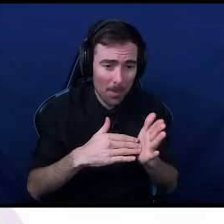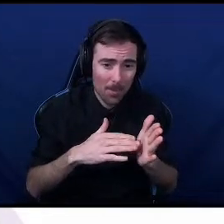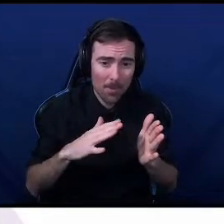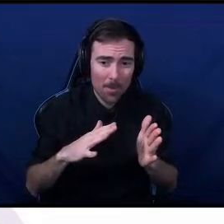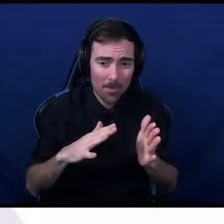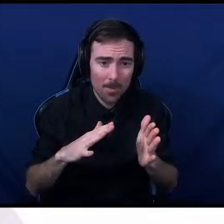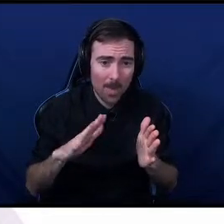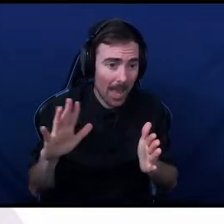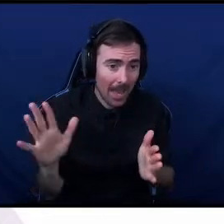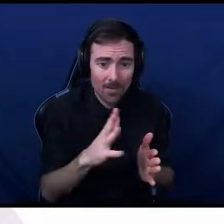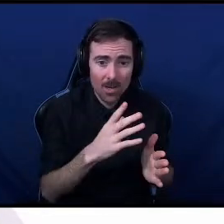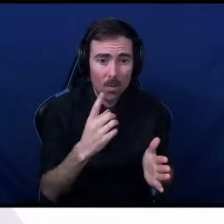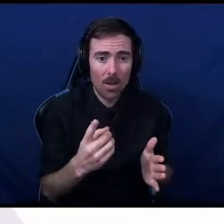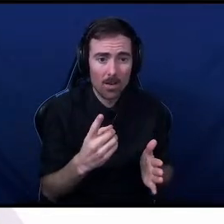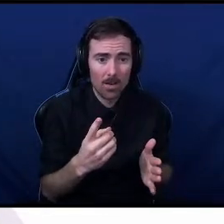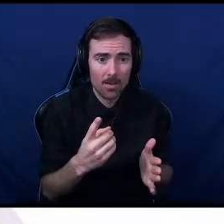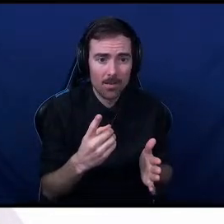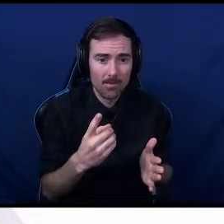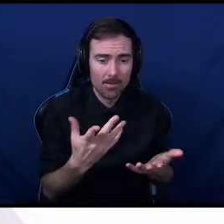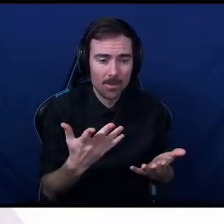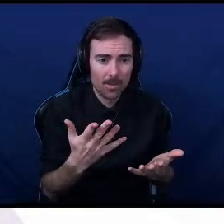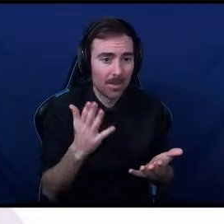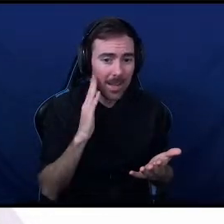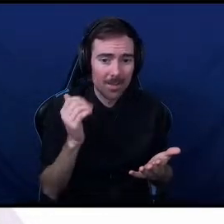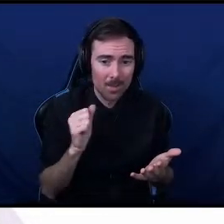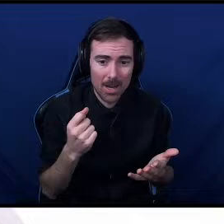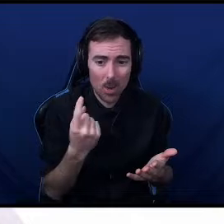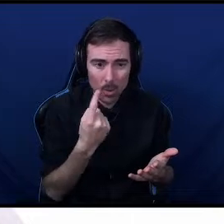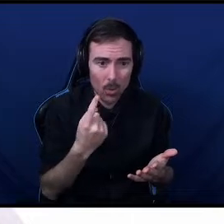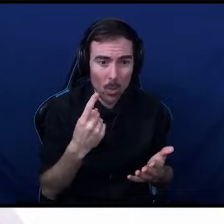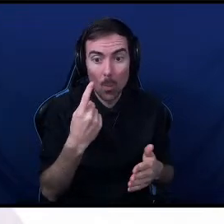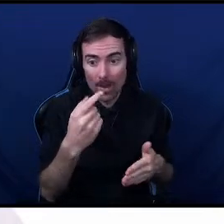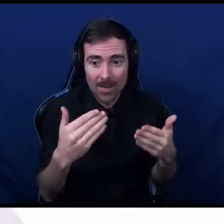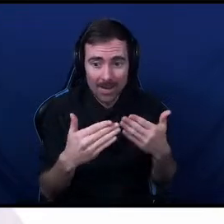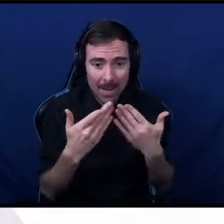we all end up disabled, it doesn't matter who you are, you're going to end up disabled, whether you like it or not. So